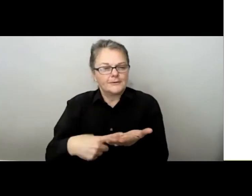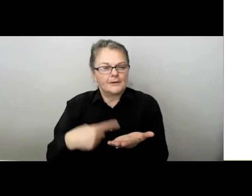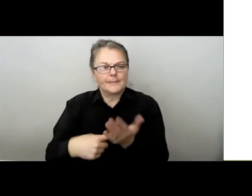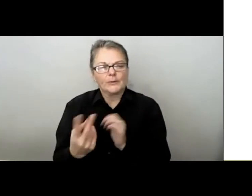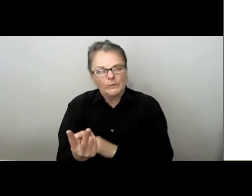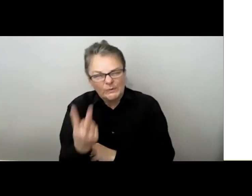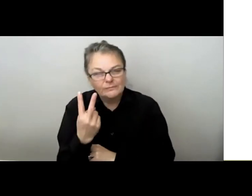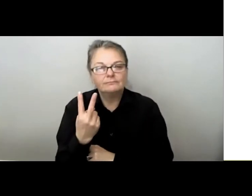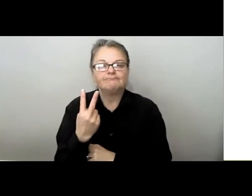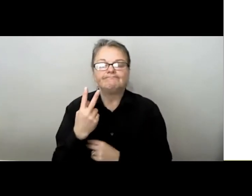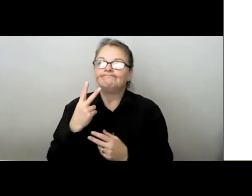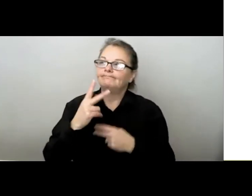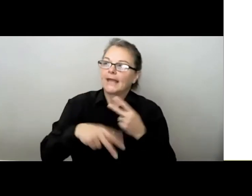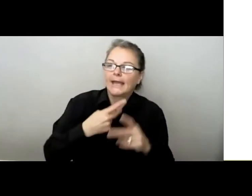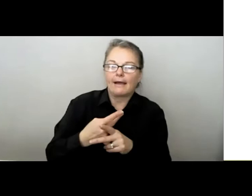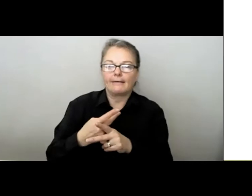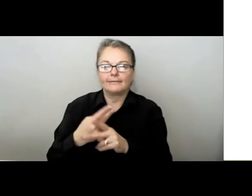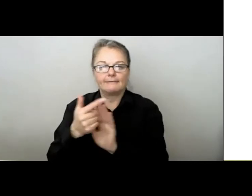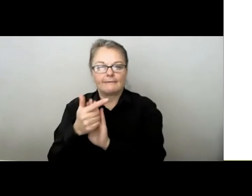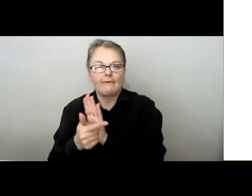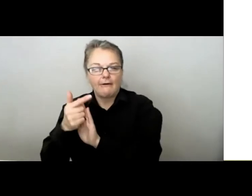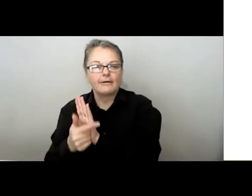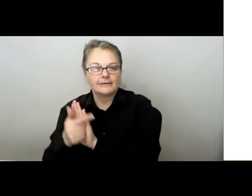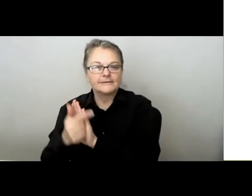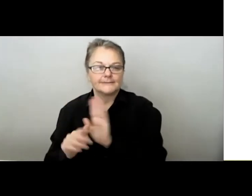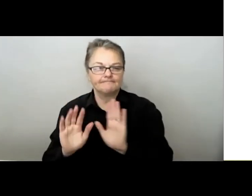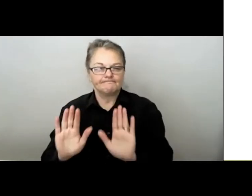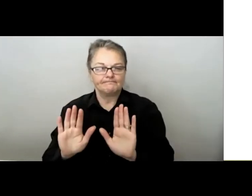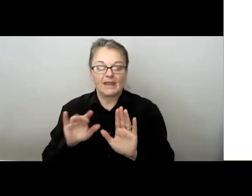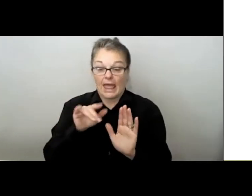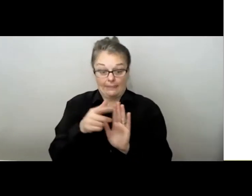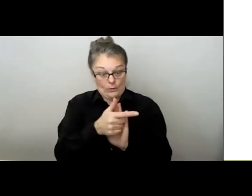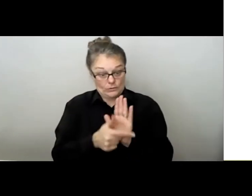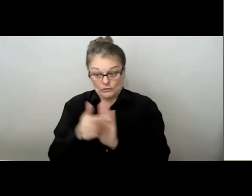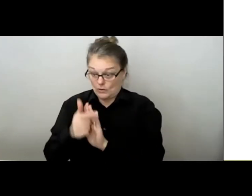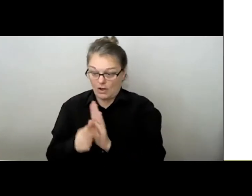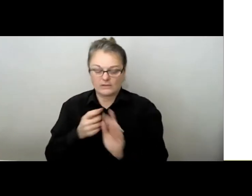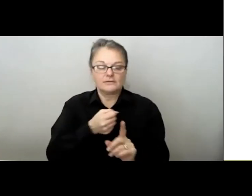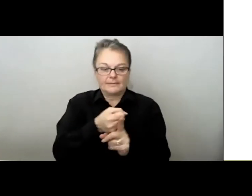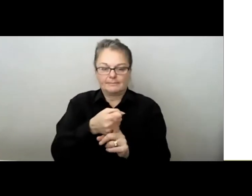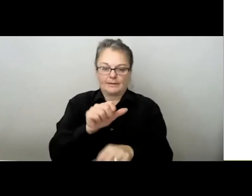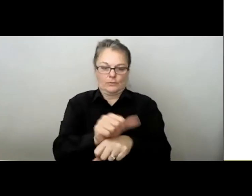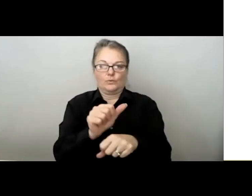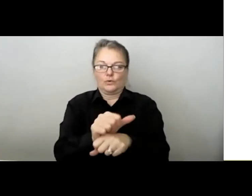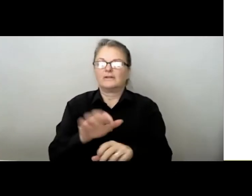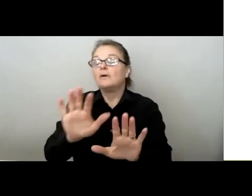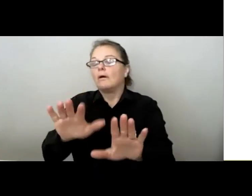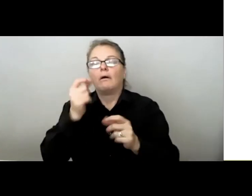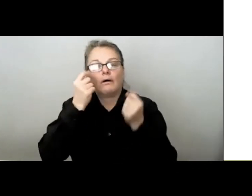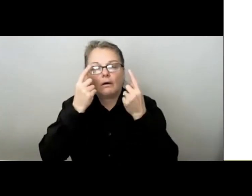NOW THERE'S LOTS OF, LOTS OF KINDS OF LAWS. WE'LL JUST ASK PEOPLE TO SAVE THEIR QUESTIONS